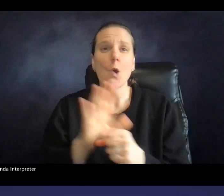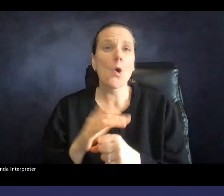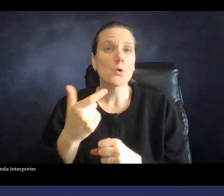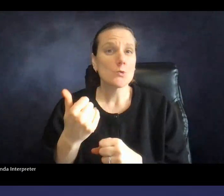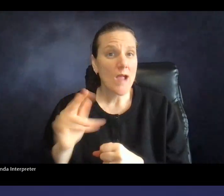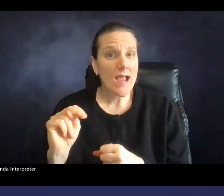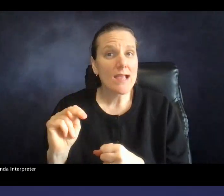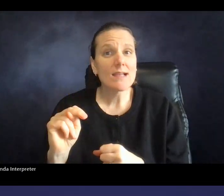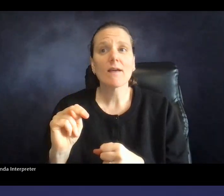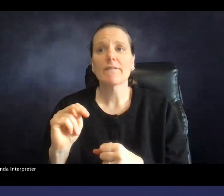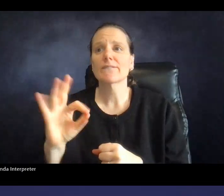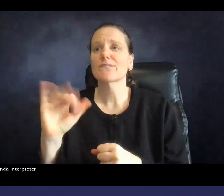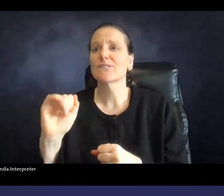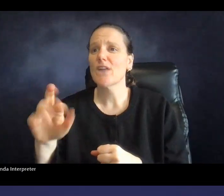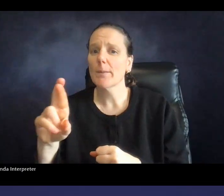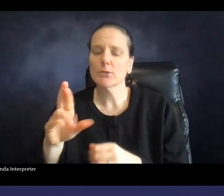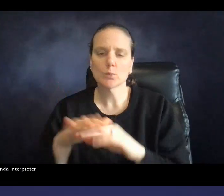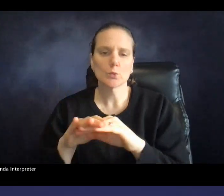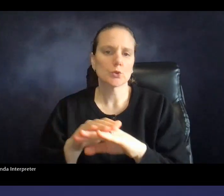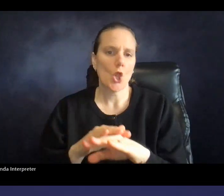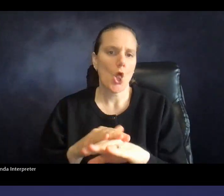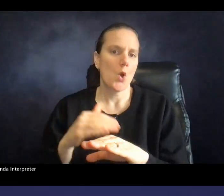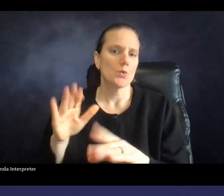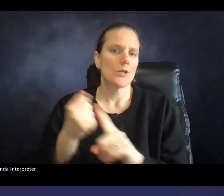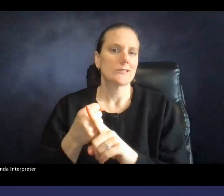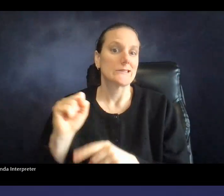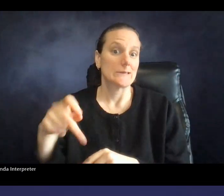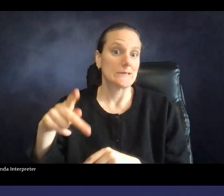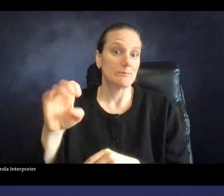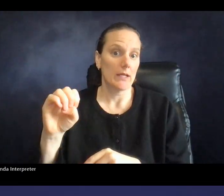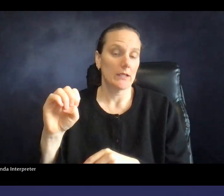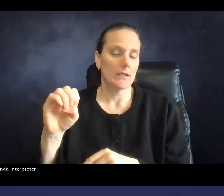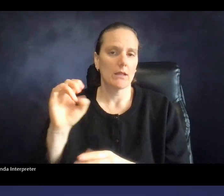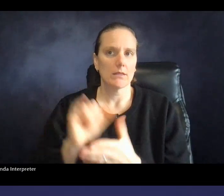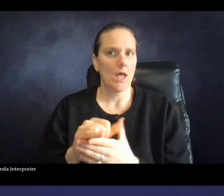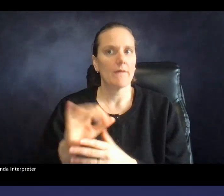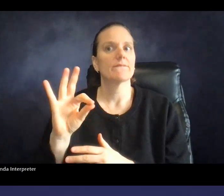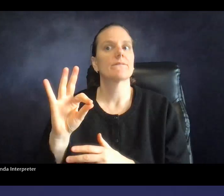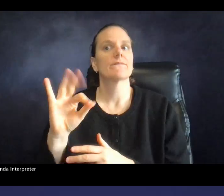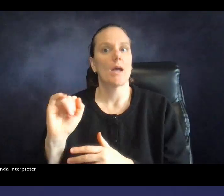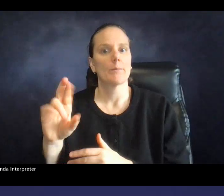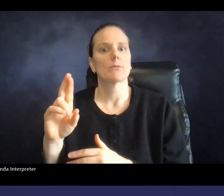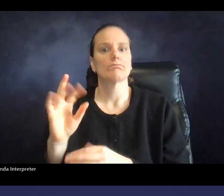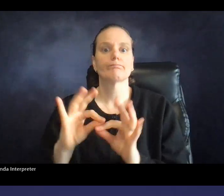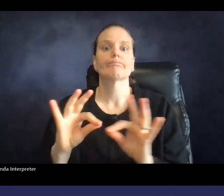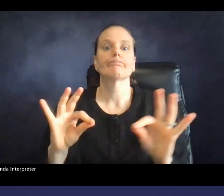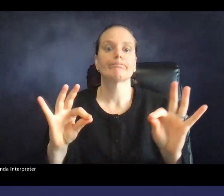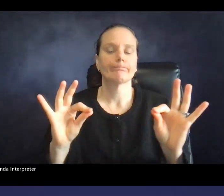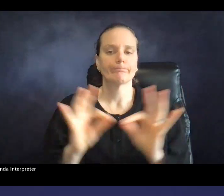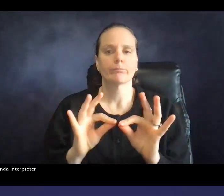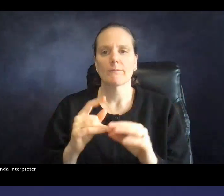you have fiber that's gonna slow the spike. So yes, fiber is, is essential for not only just not just feeding the good bugs in the gut,